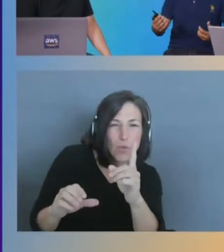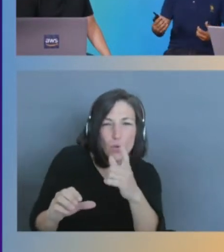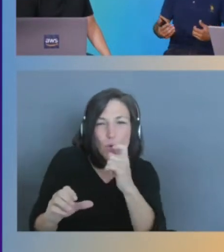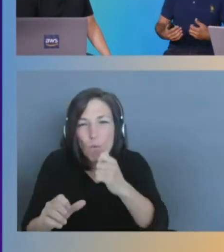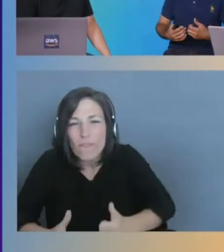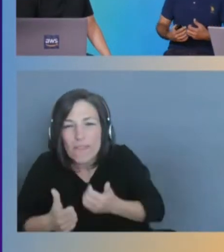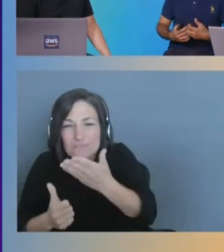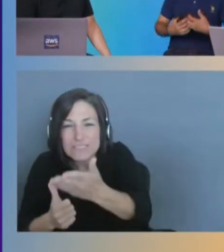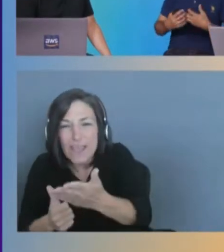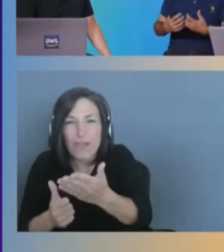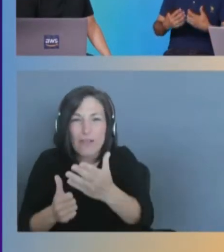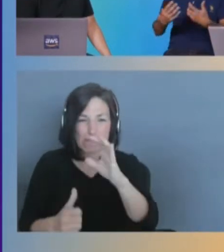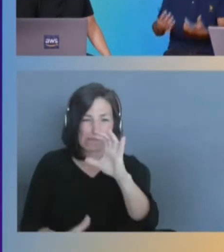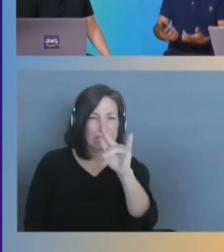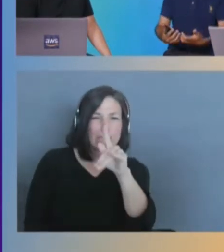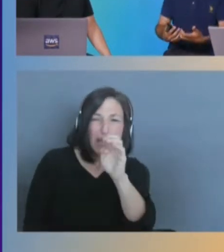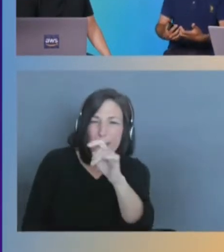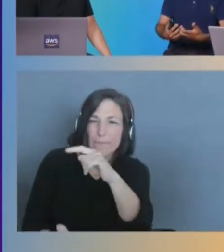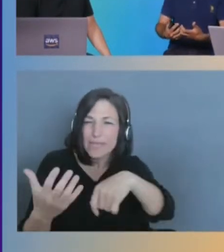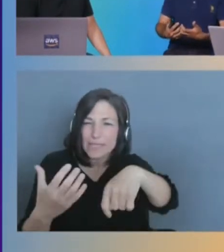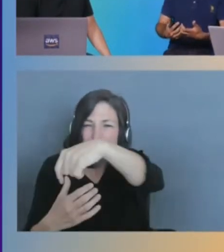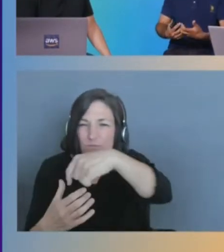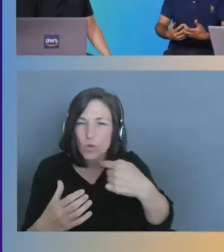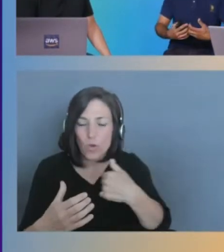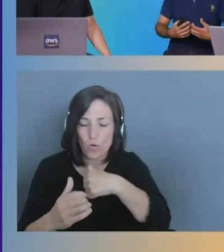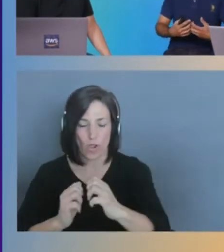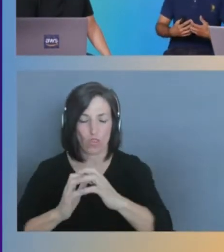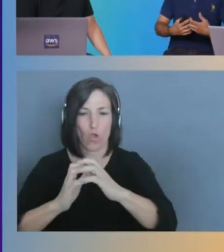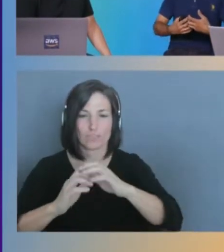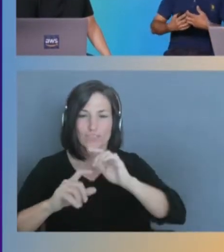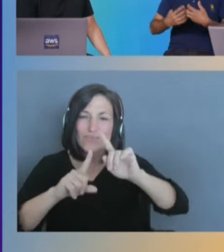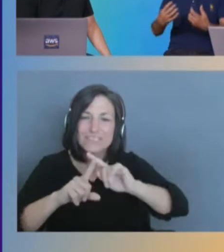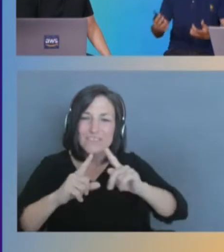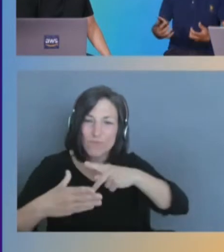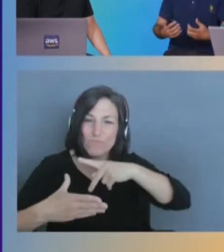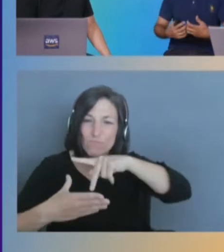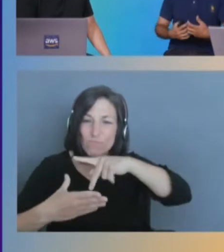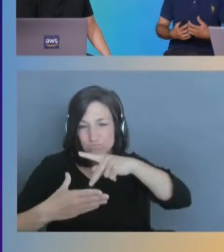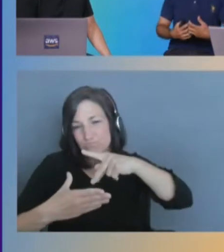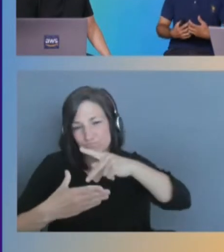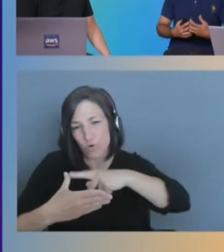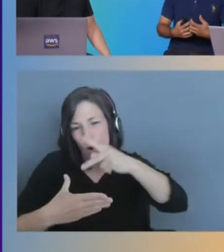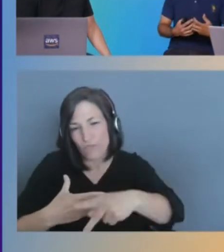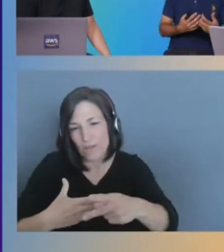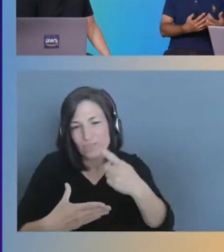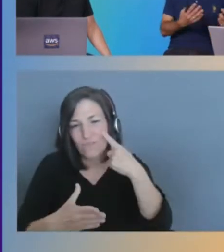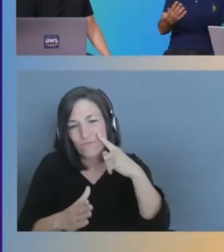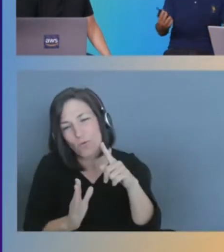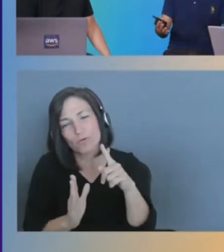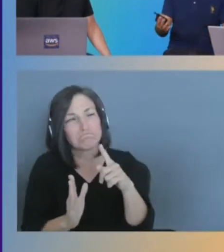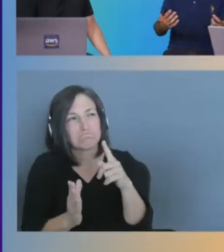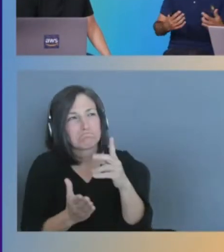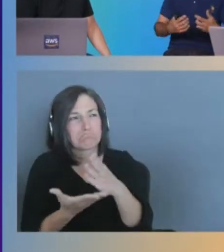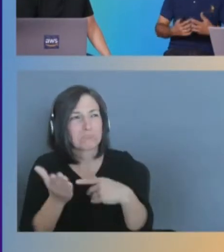when we are launching these programs. So some of the examples I can share with you, which are, apart from the renewable energy,